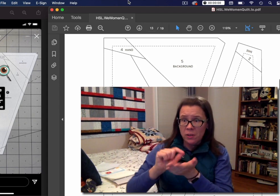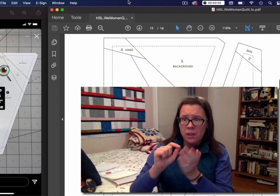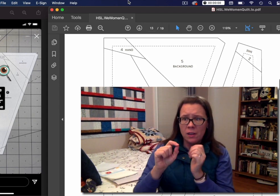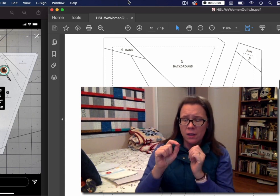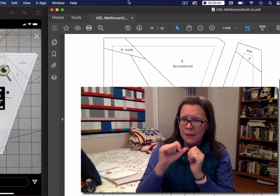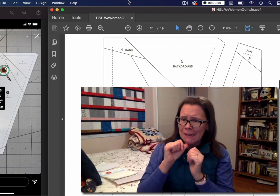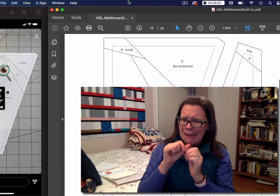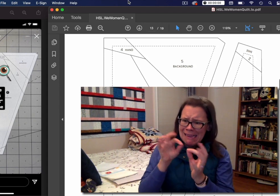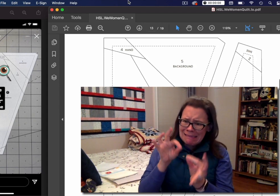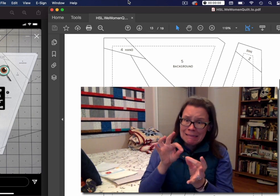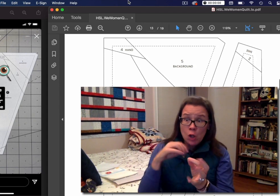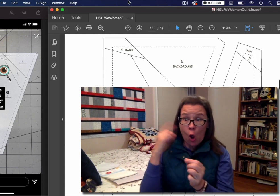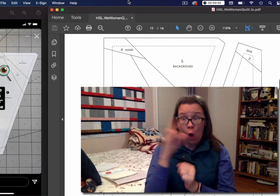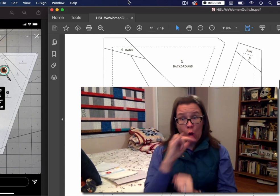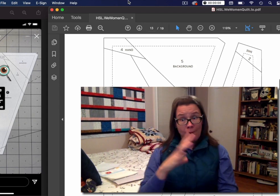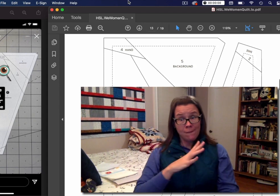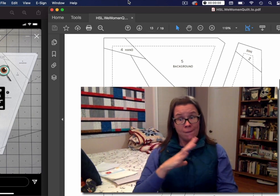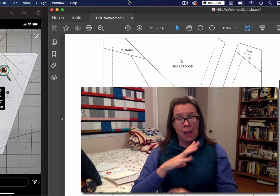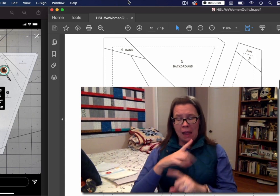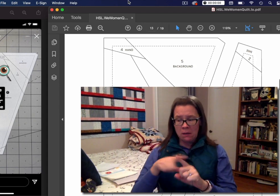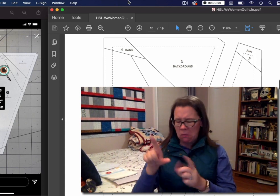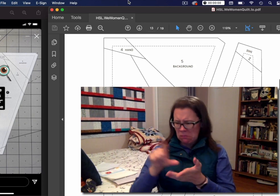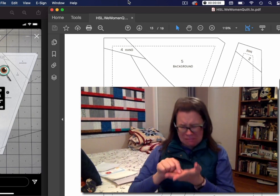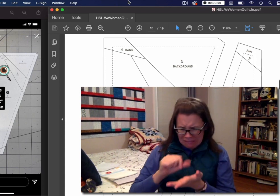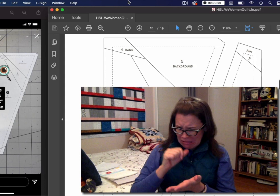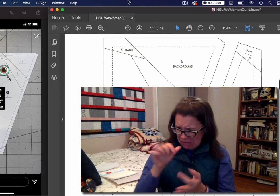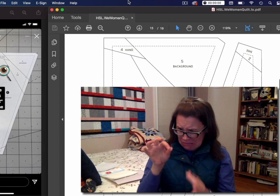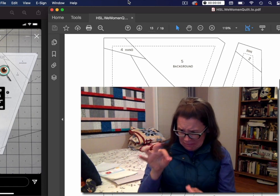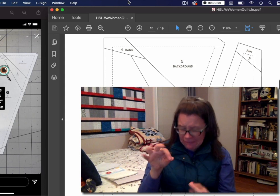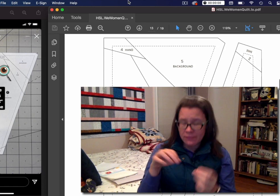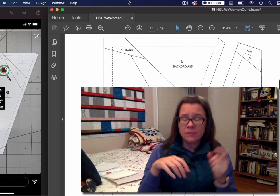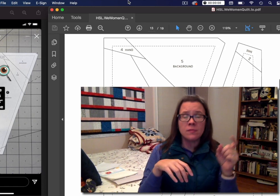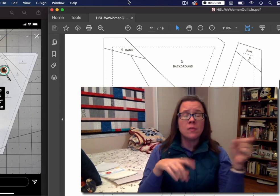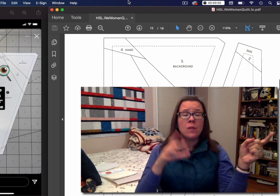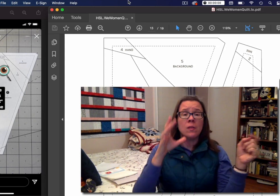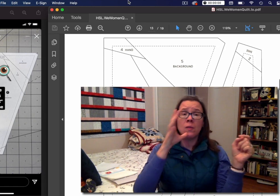Um, Berene Campbell mentioned that she had some experiences with people who printed and